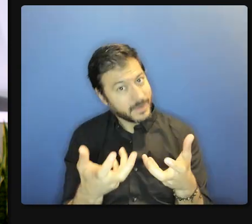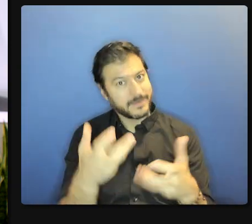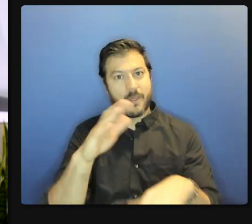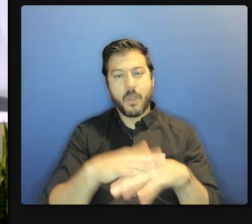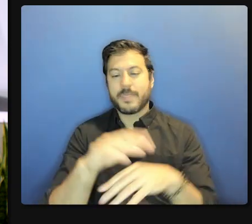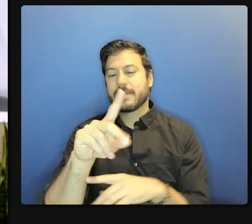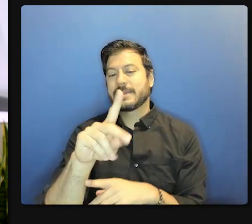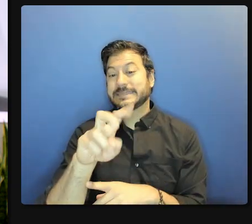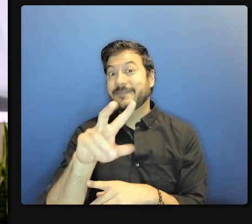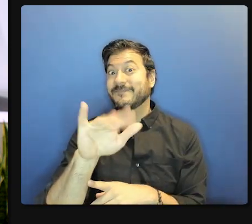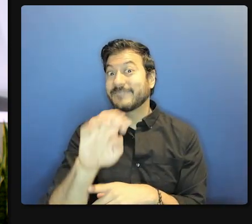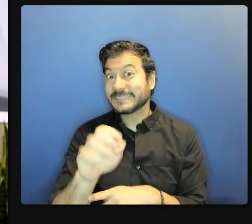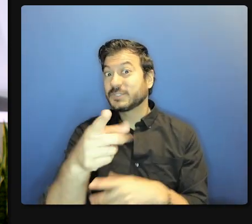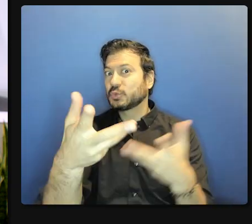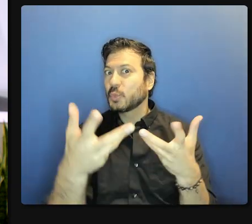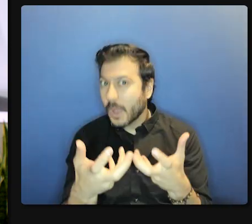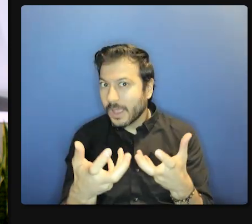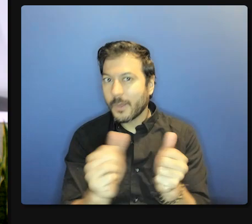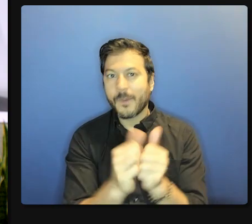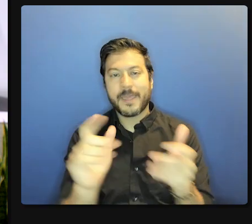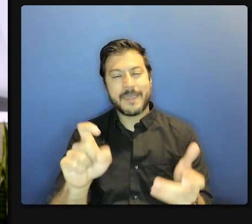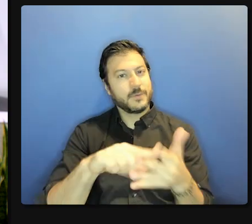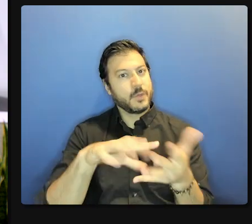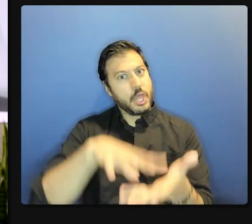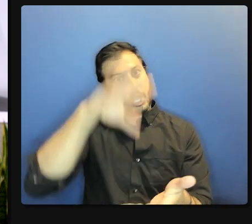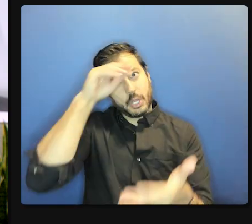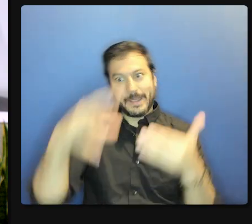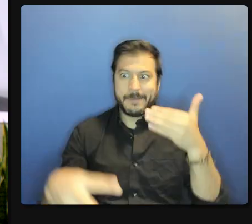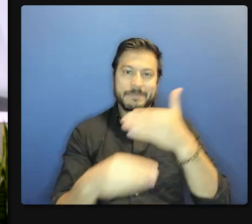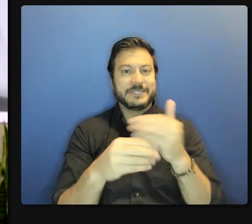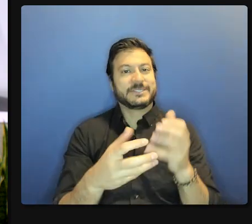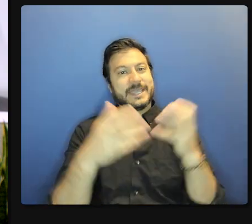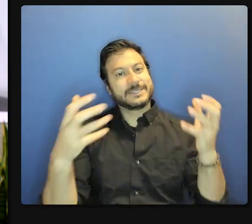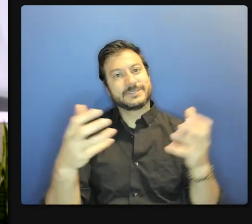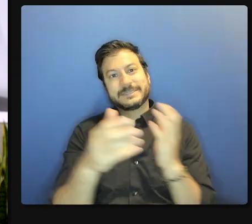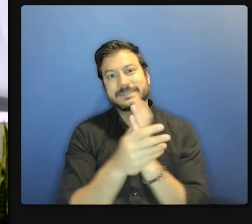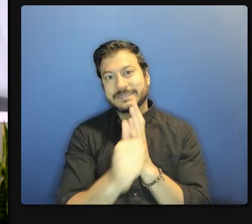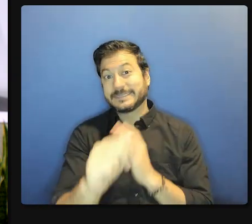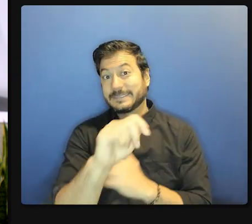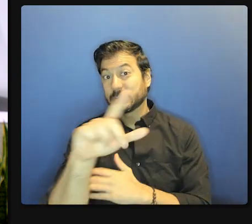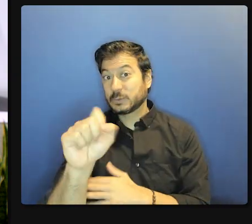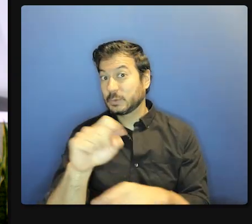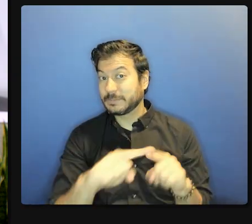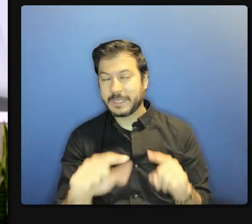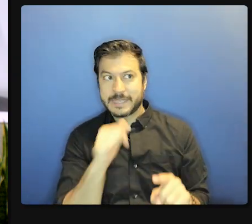for the consumers you want on the devices you want without having to learn a bunch of extra skills and tools.